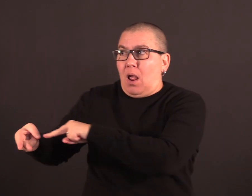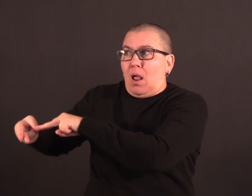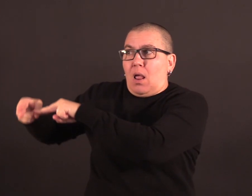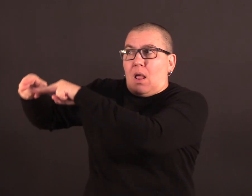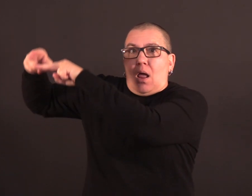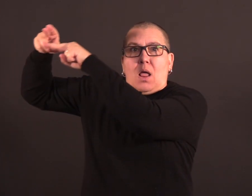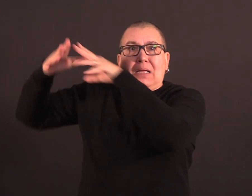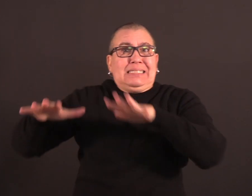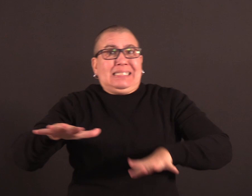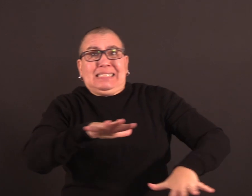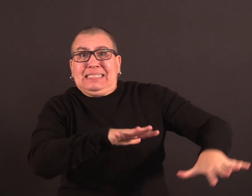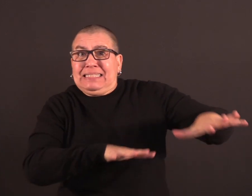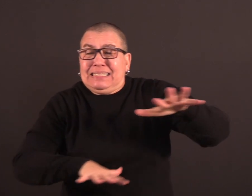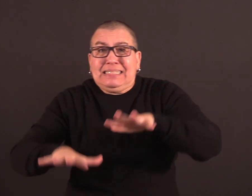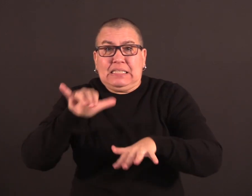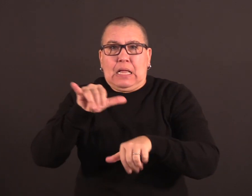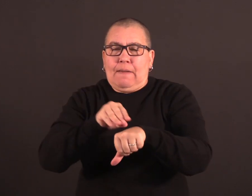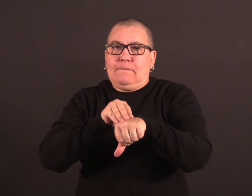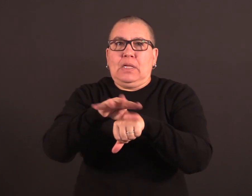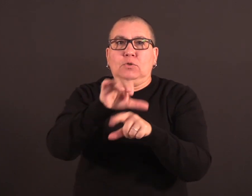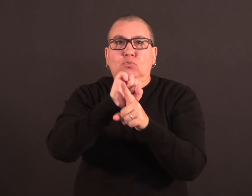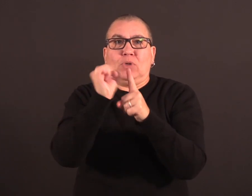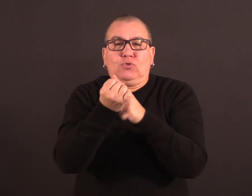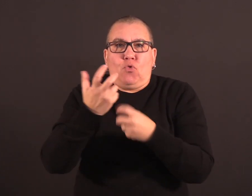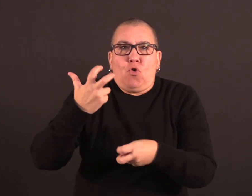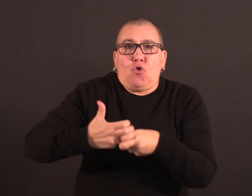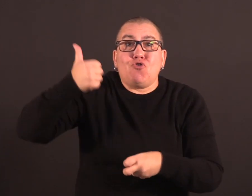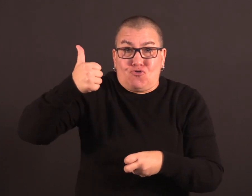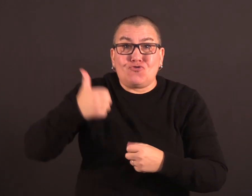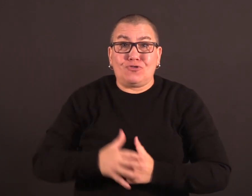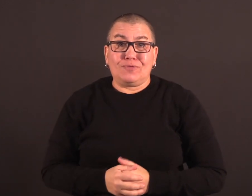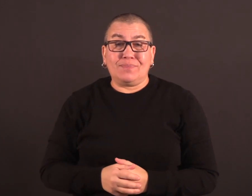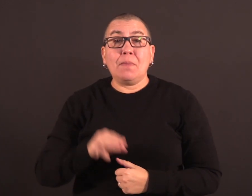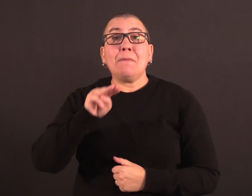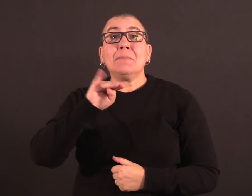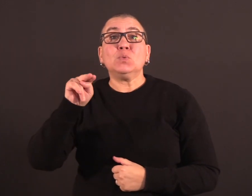leaving little capacity to deal with spikes in disease. This is